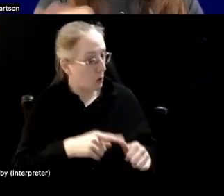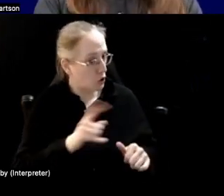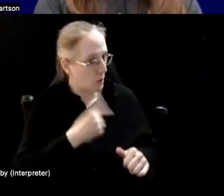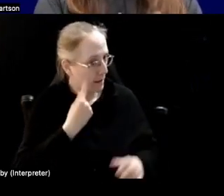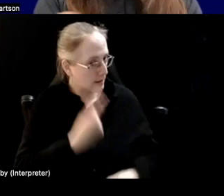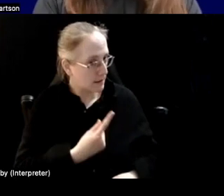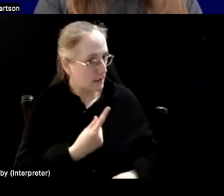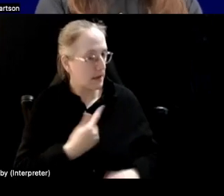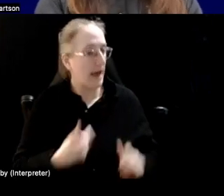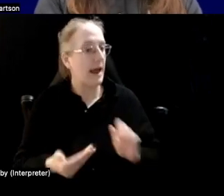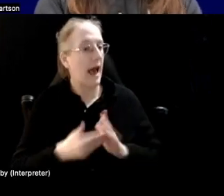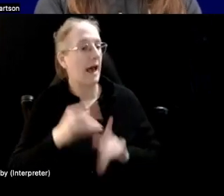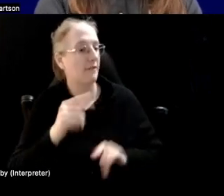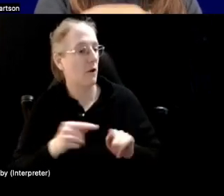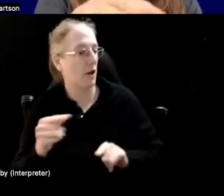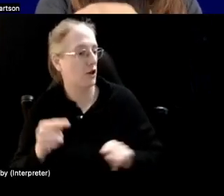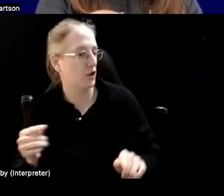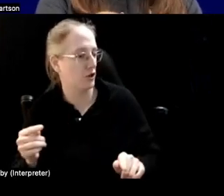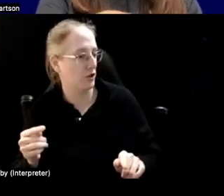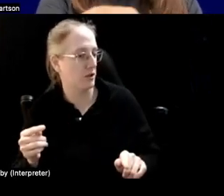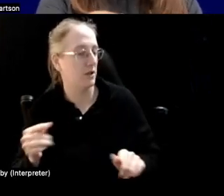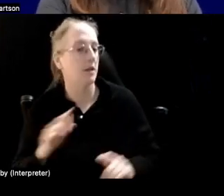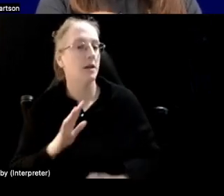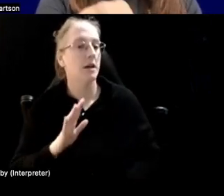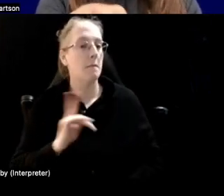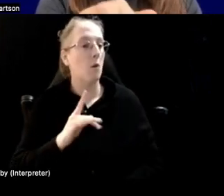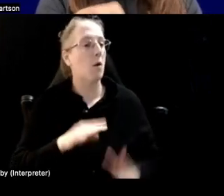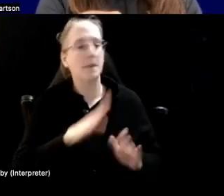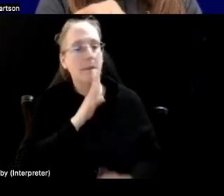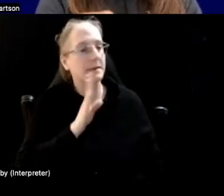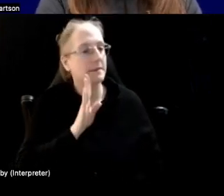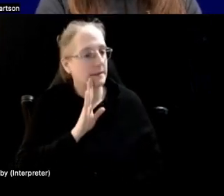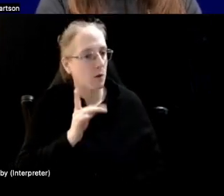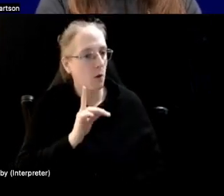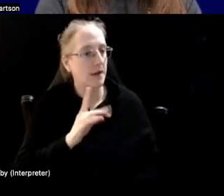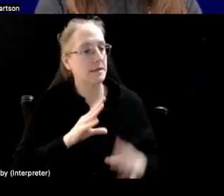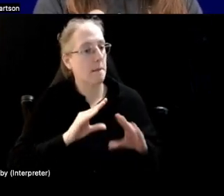and again, around the second part, what is being left out is that pausing and waiting